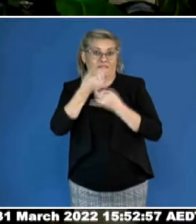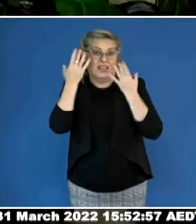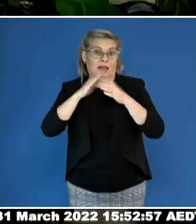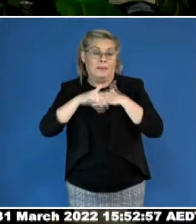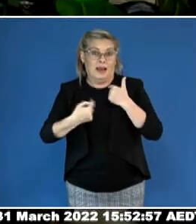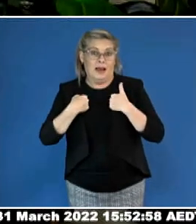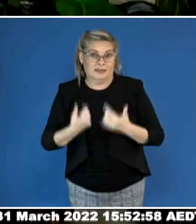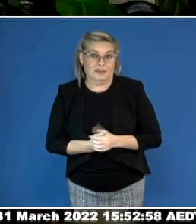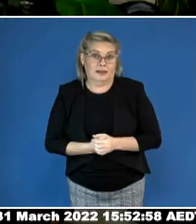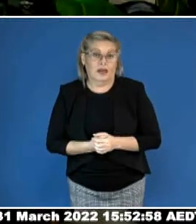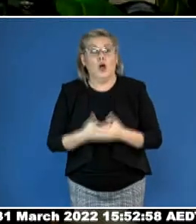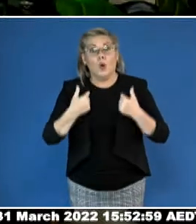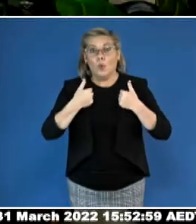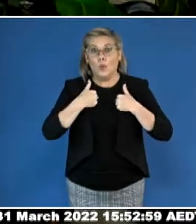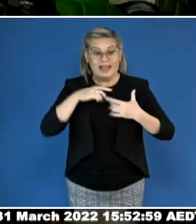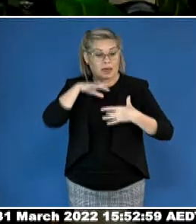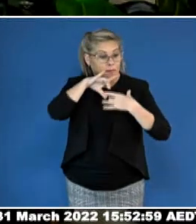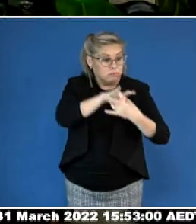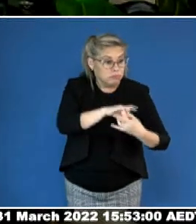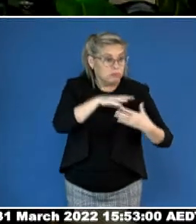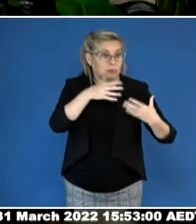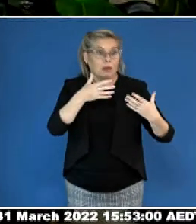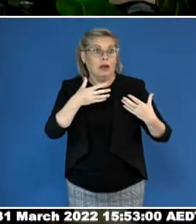BIPOC, homelessness, poverty and violence.